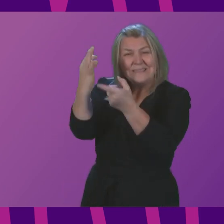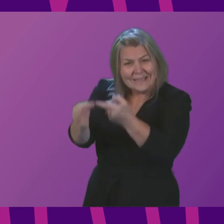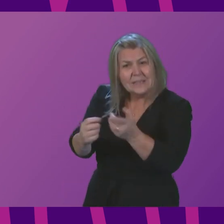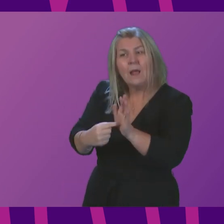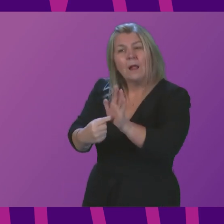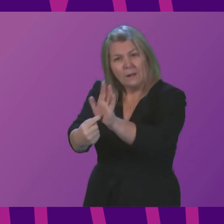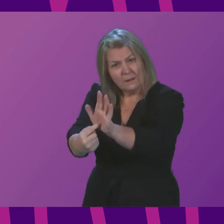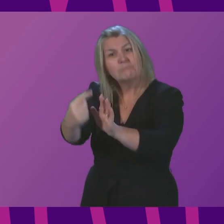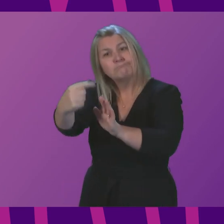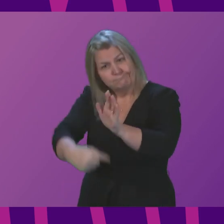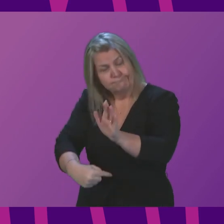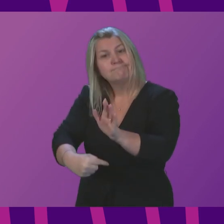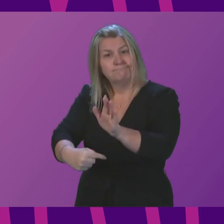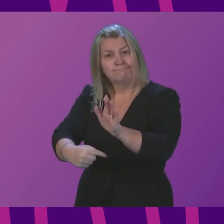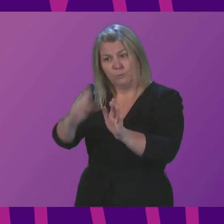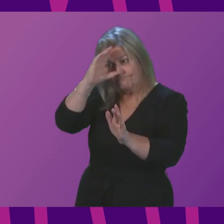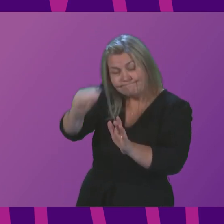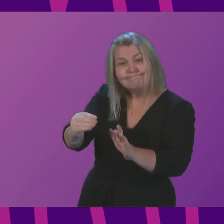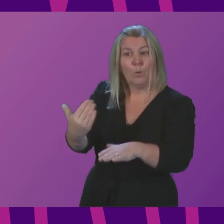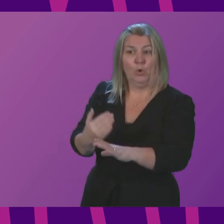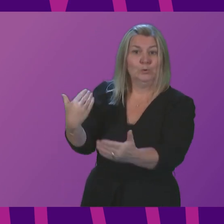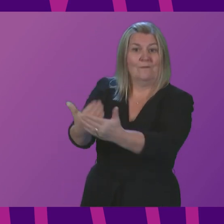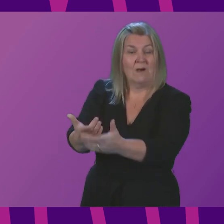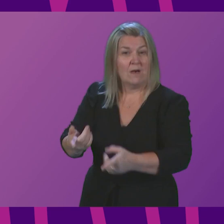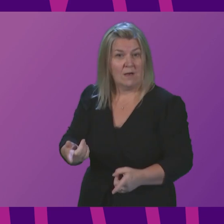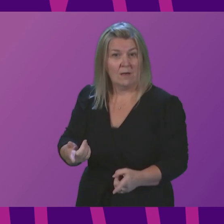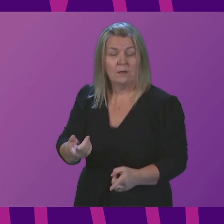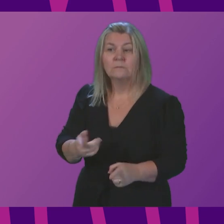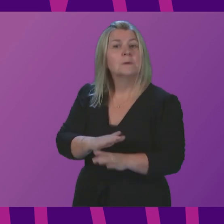of that work have got to. I do not believe that it is the case that we are not taking